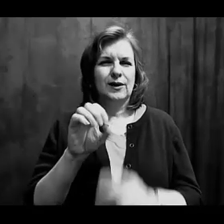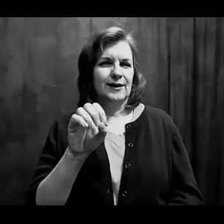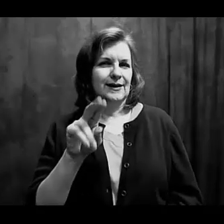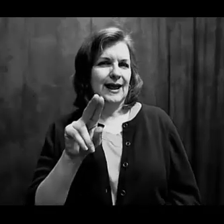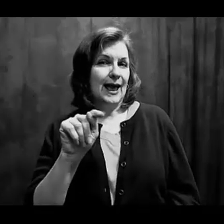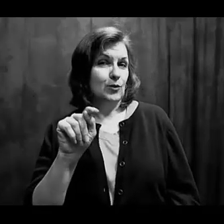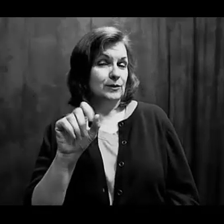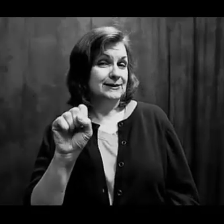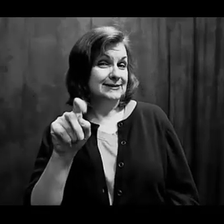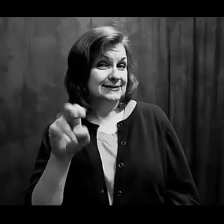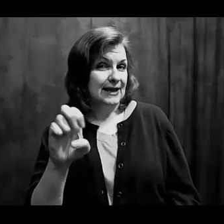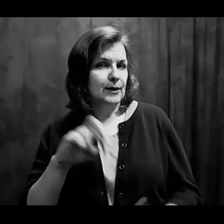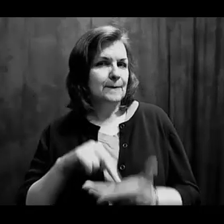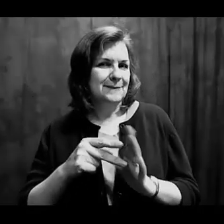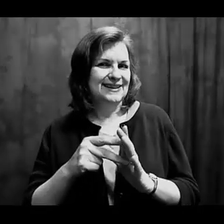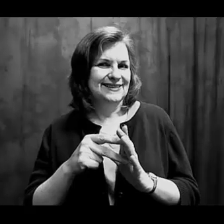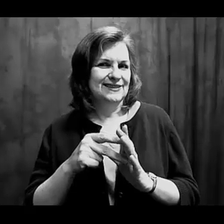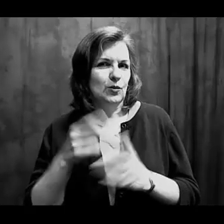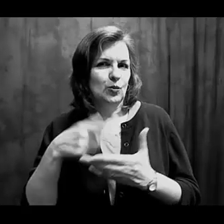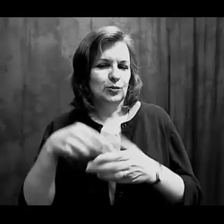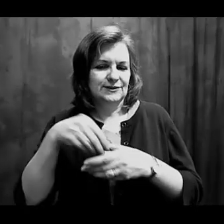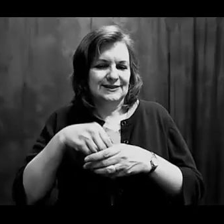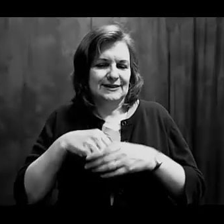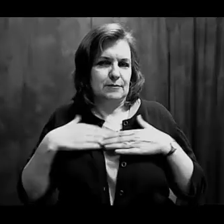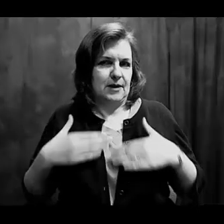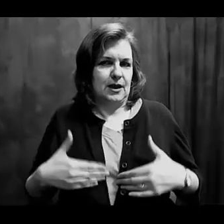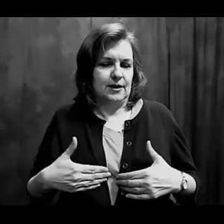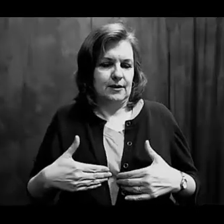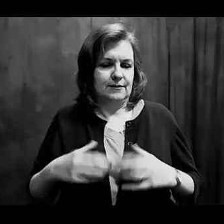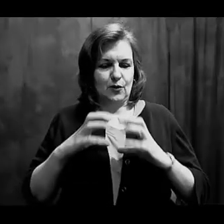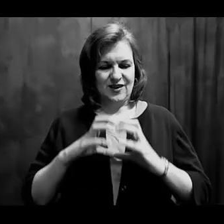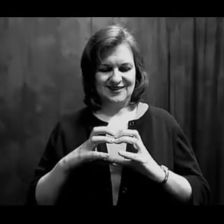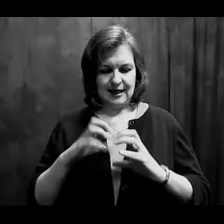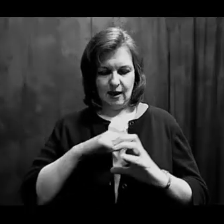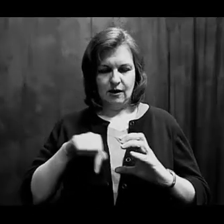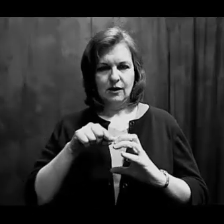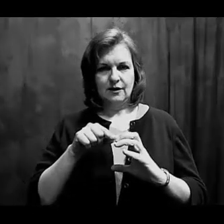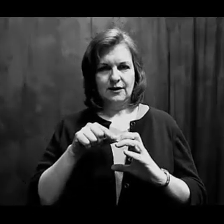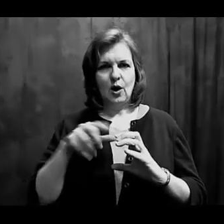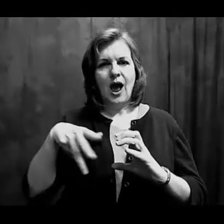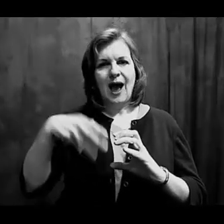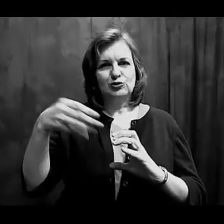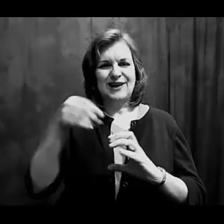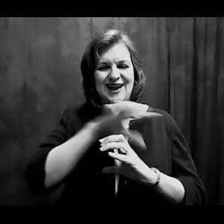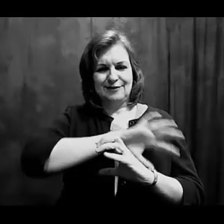and outside here means the inside of your body typically -- so outside of the cell